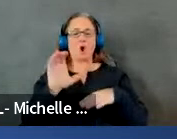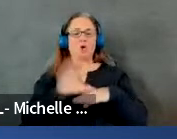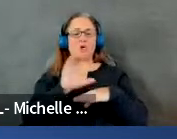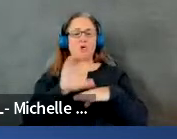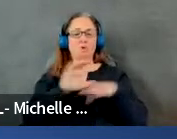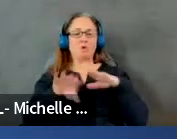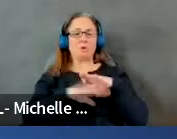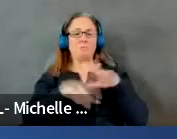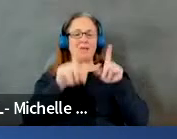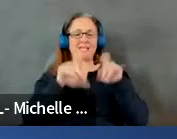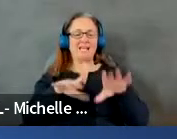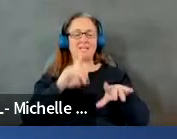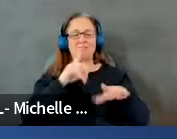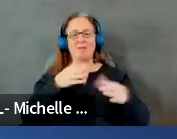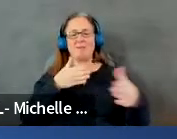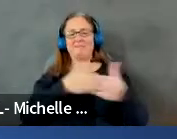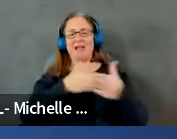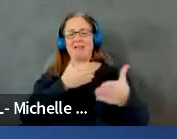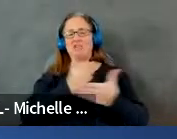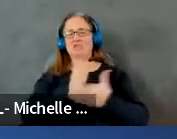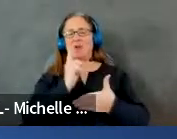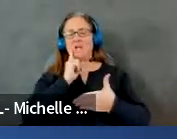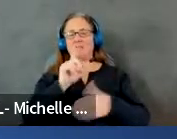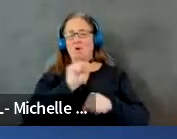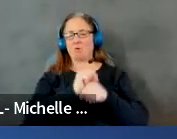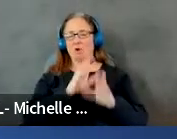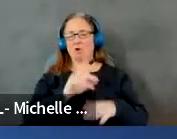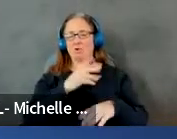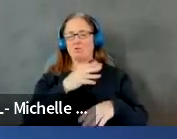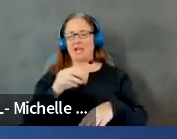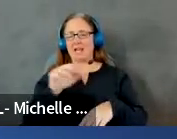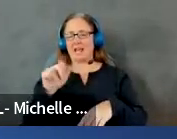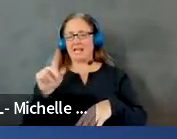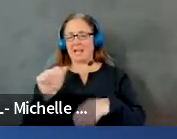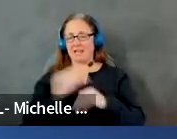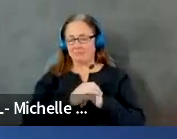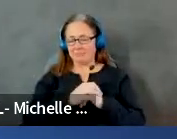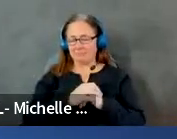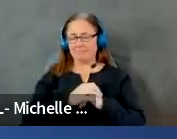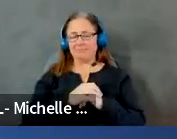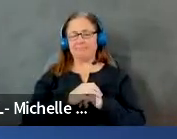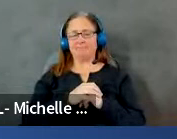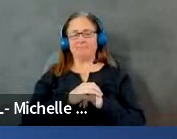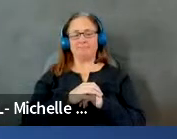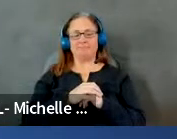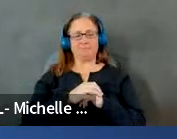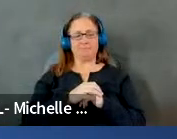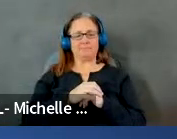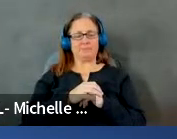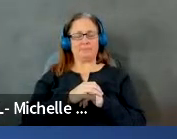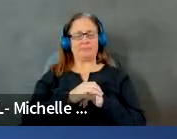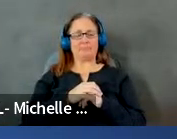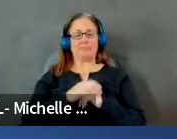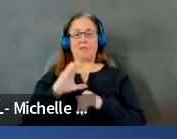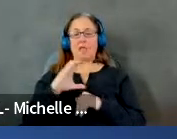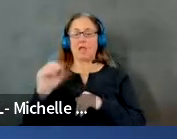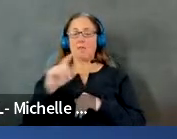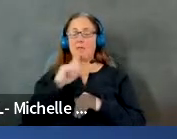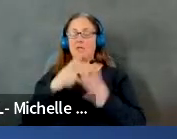violate the rights of workers under the ADA. Companies are required to provide reasonable